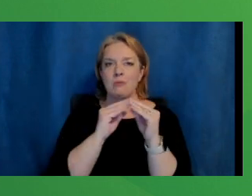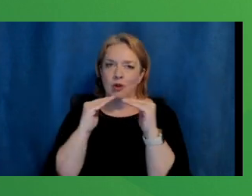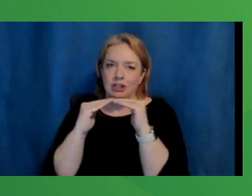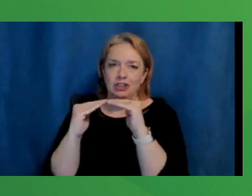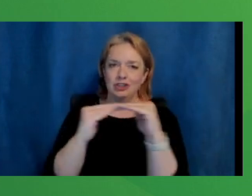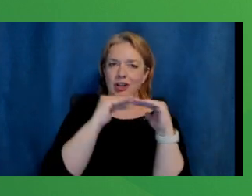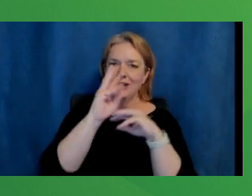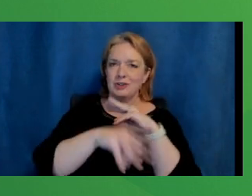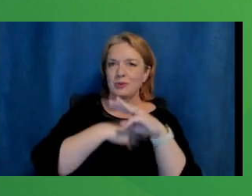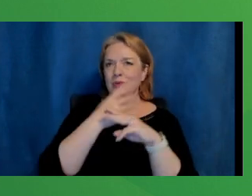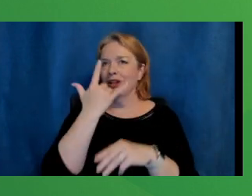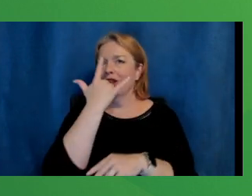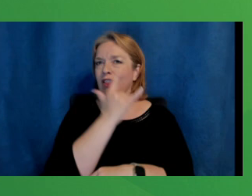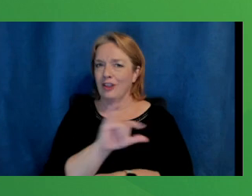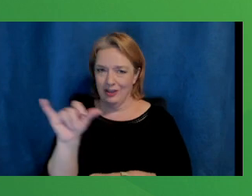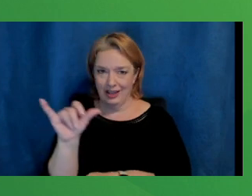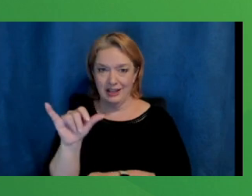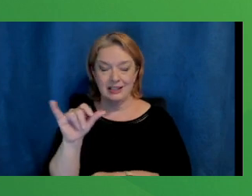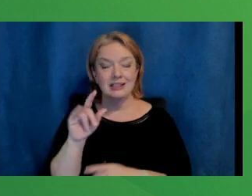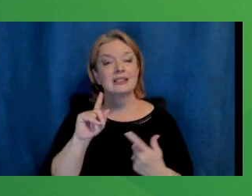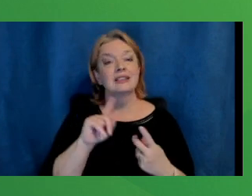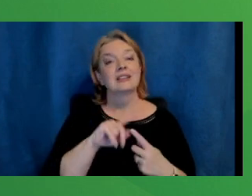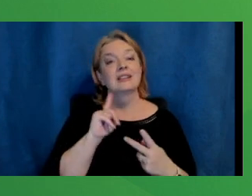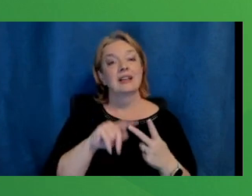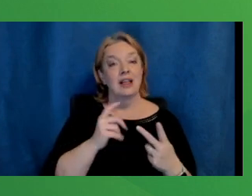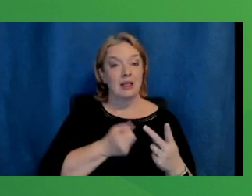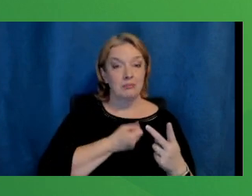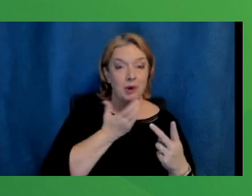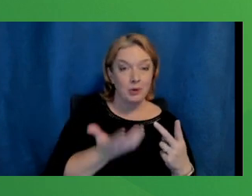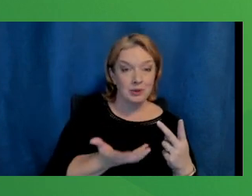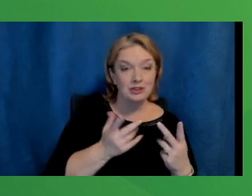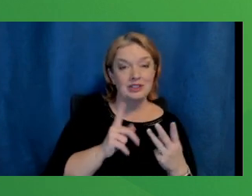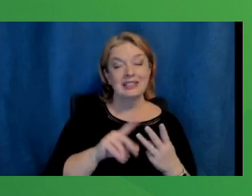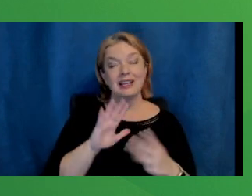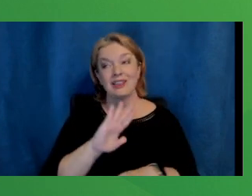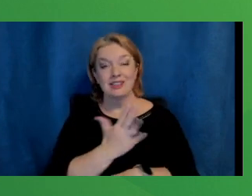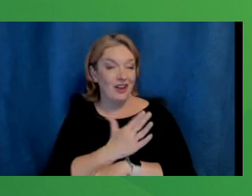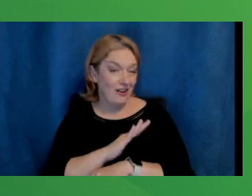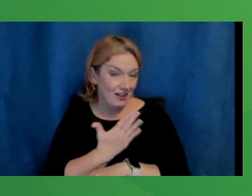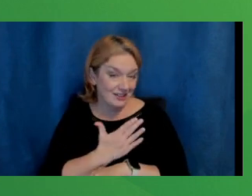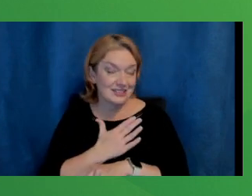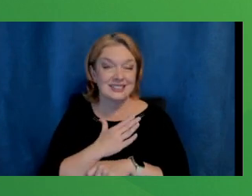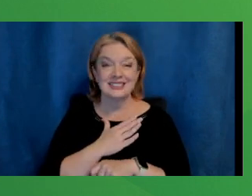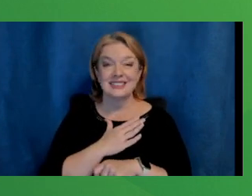like. I think the poetry, the songs, and certainly got at that as well.